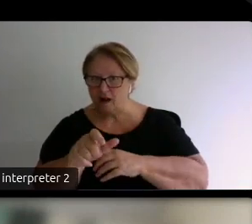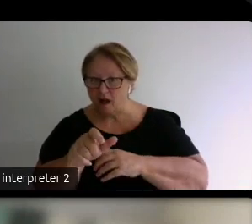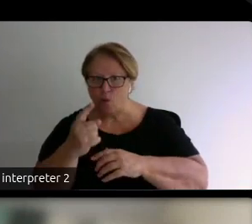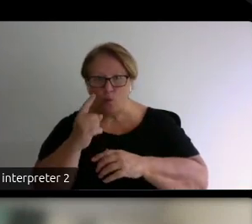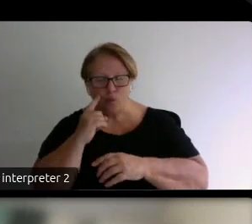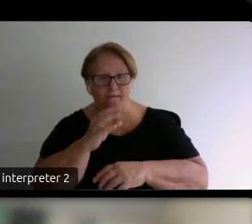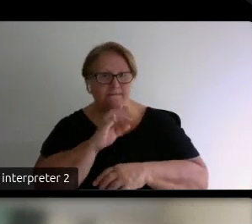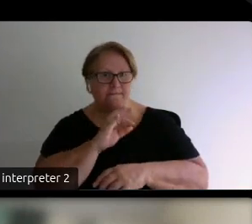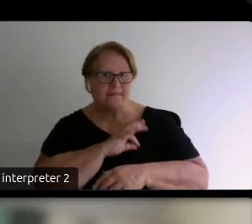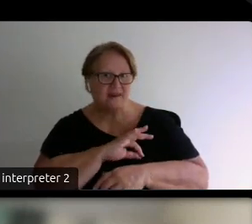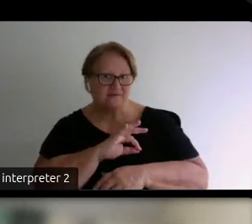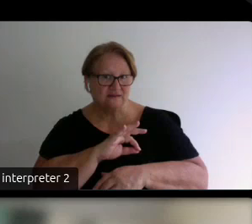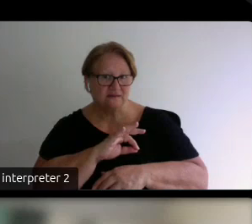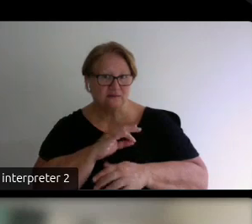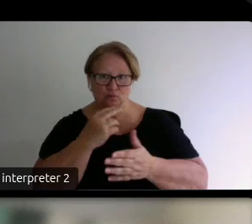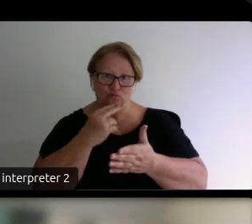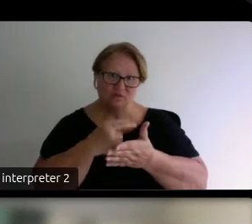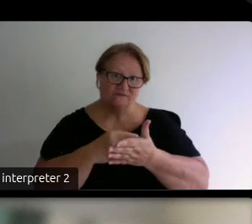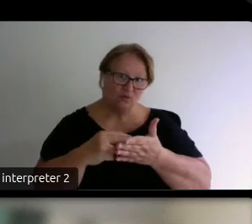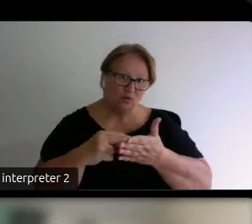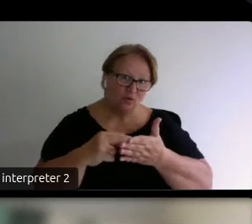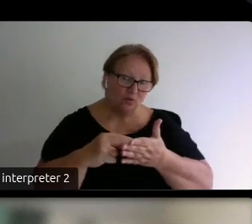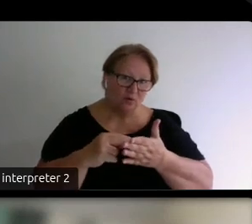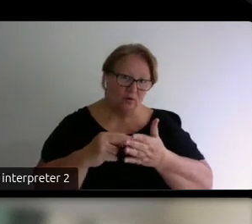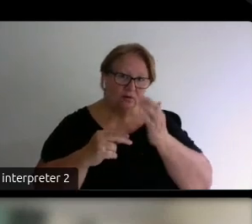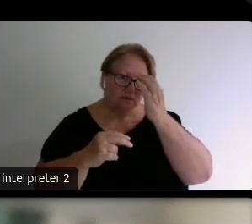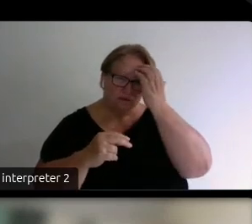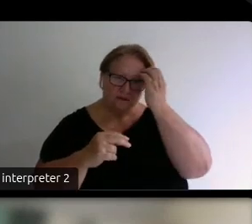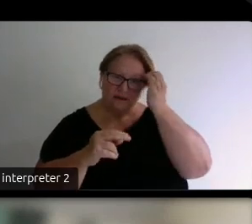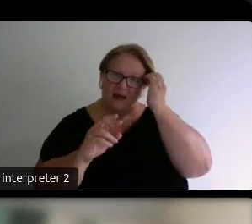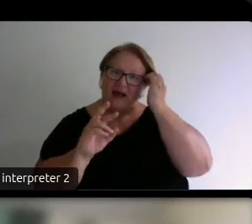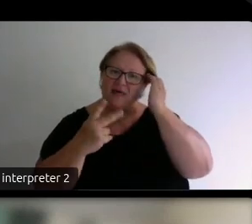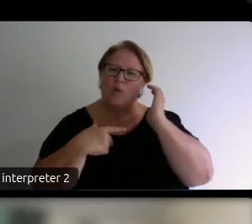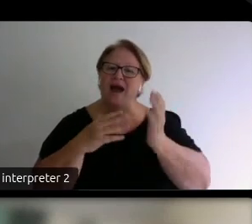from being referred through the referral pathways program, then we're more than happy to provide